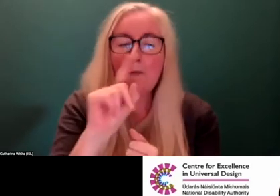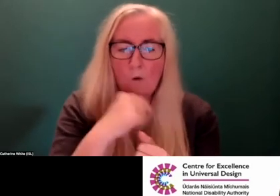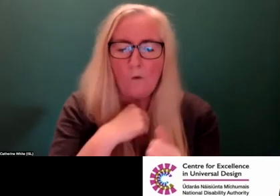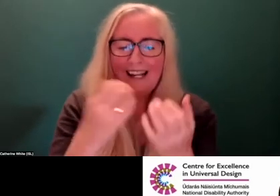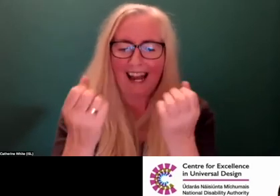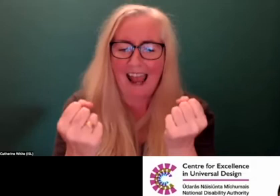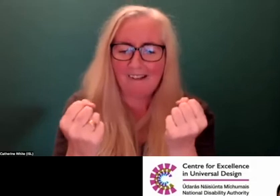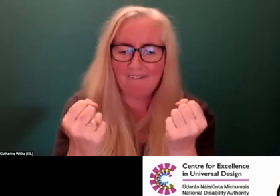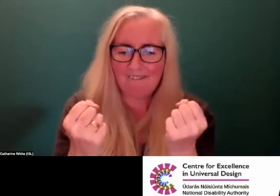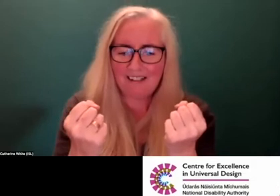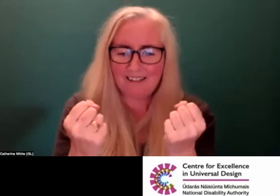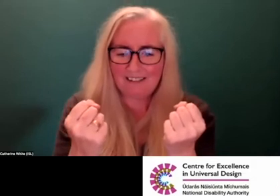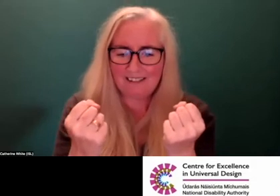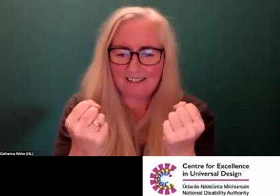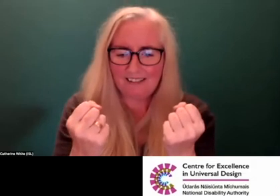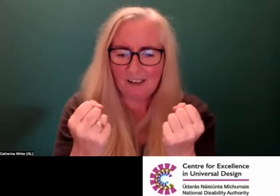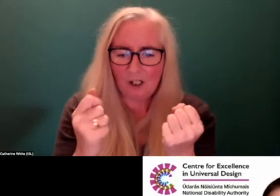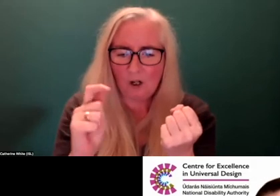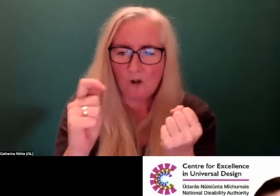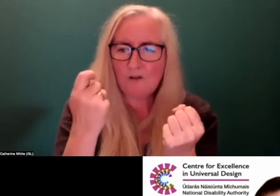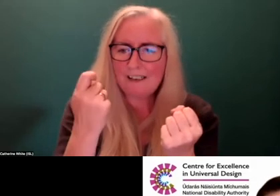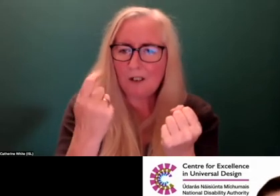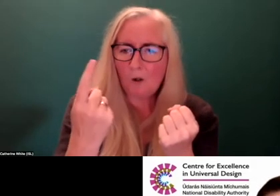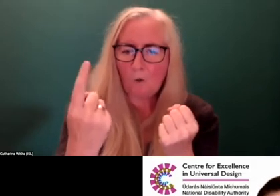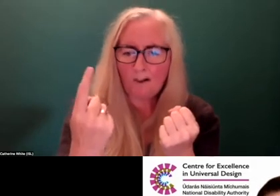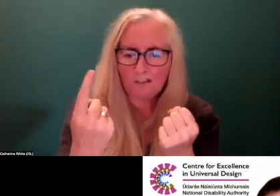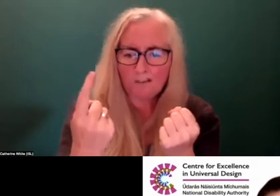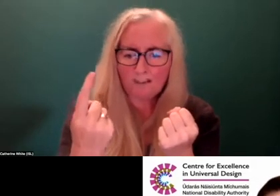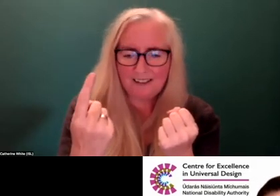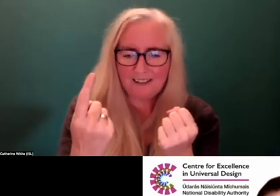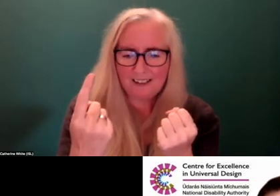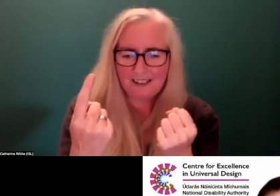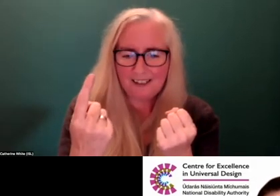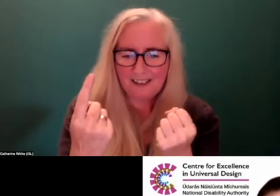I mean, we do have -- I do some work with an organisation called Anvers,